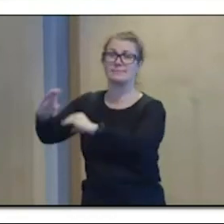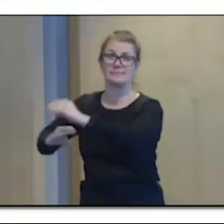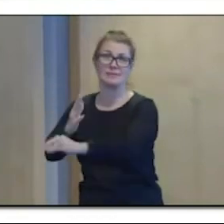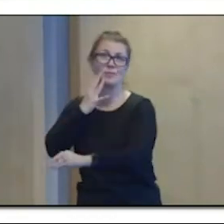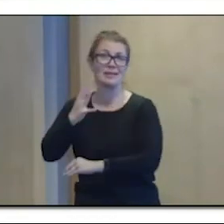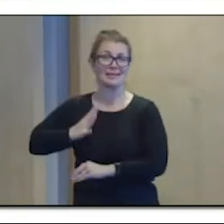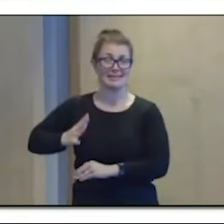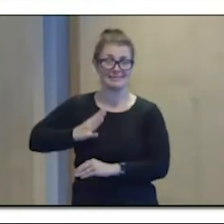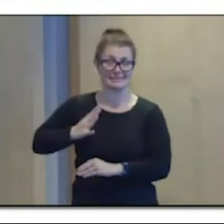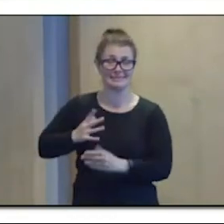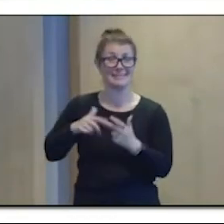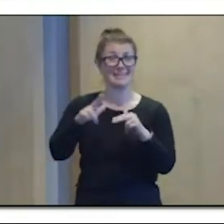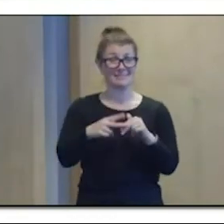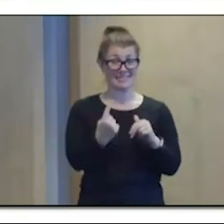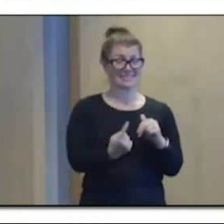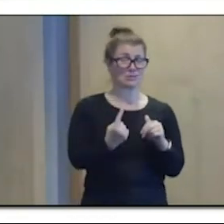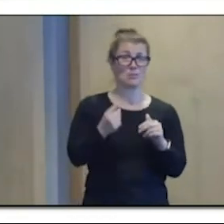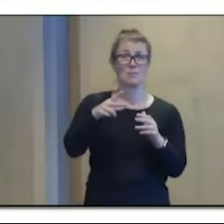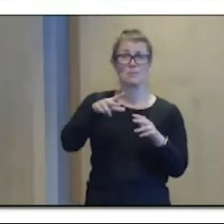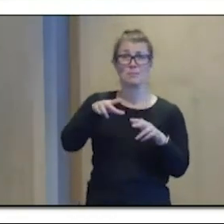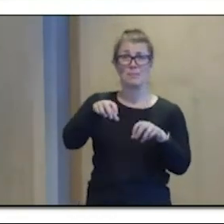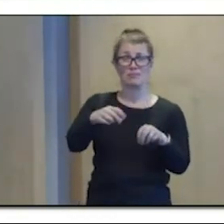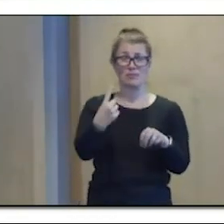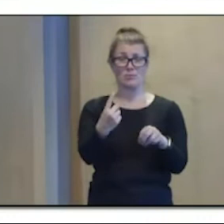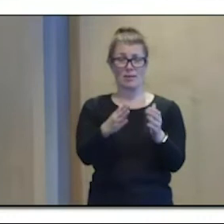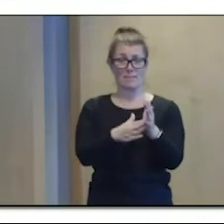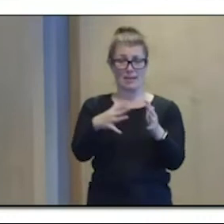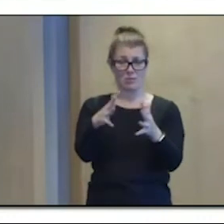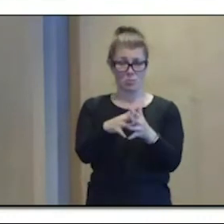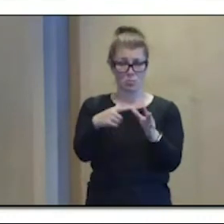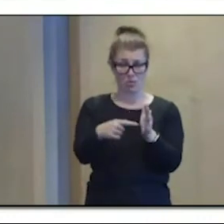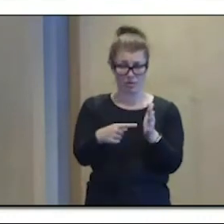If you've got a single battery it's one megawatt it's being looked after by a third party,